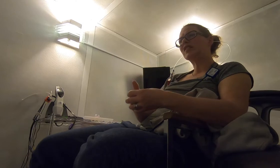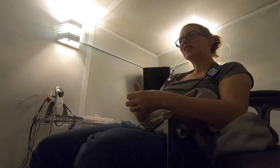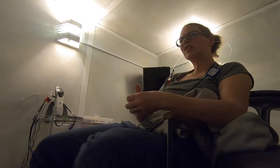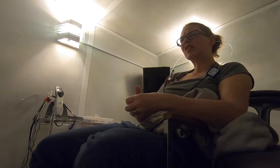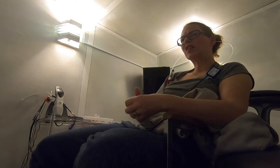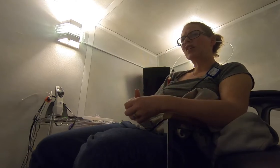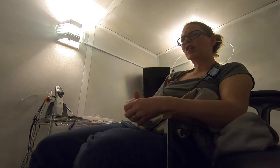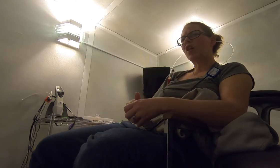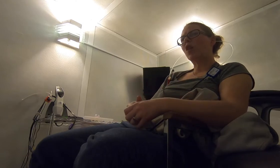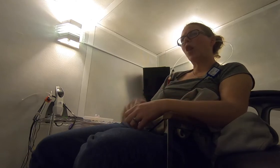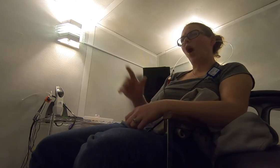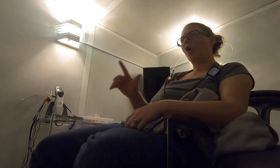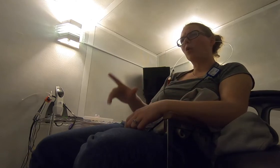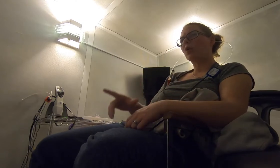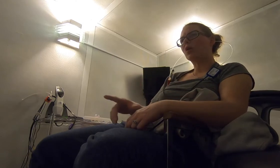low